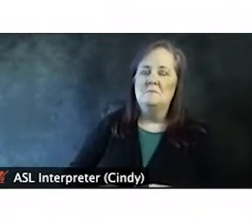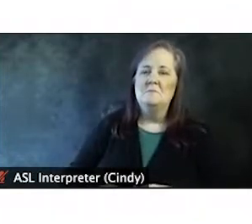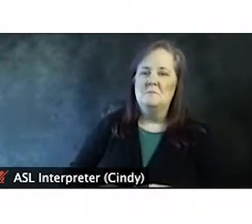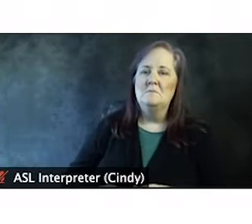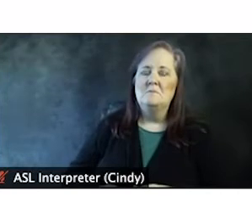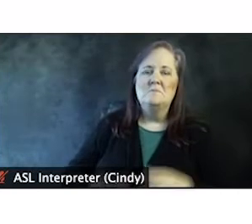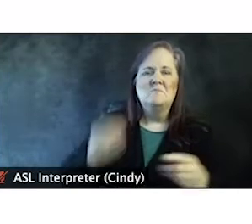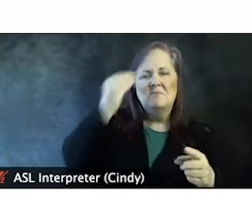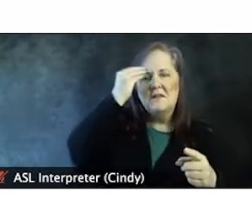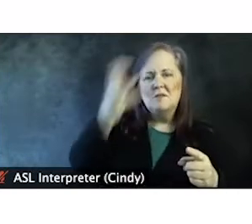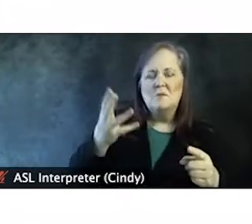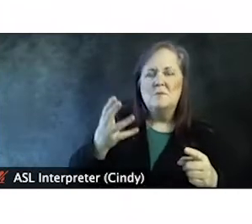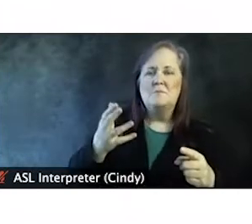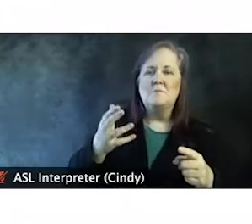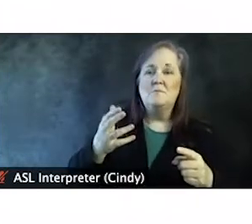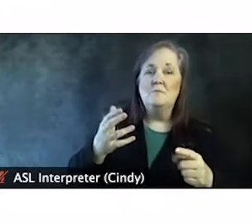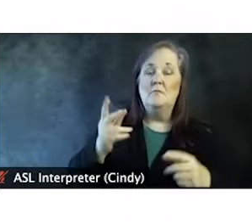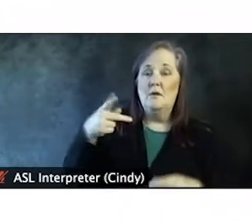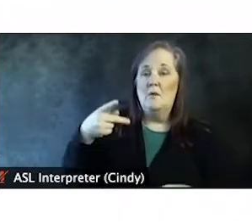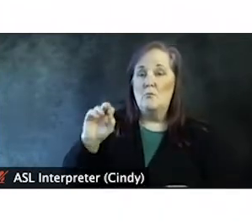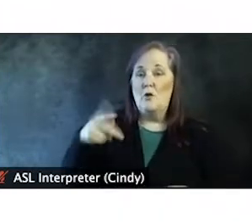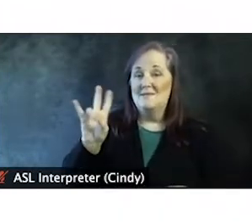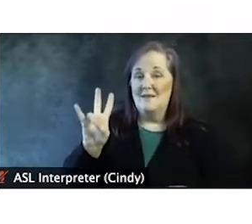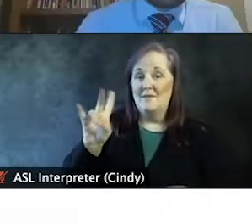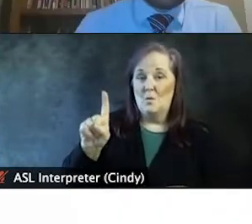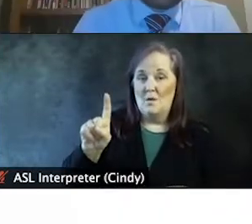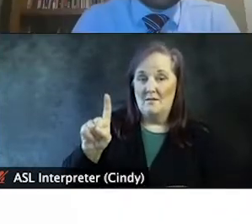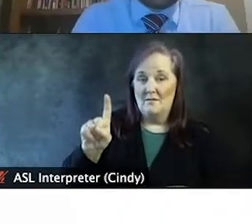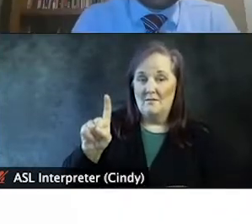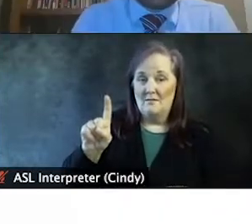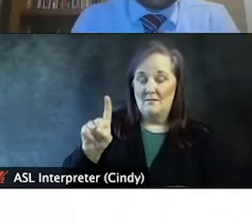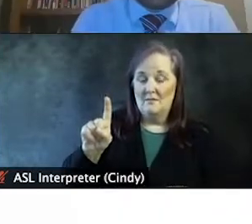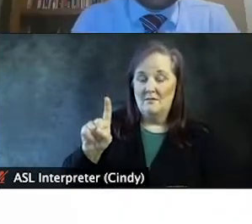DAGMAR Dolby, who's actually from the Dolby sound system --